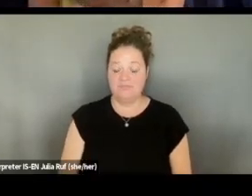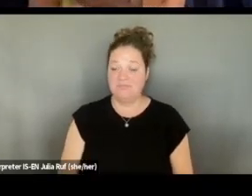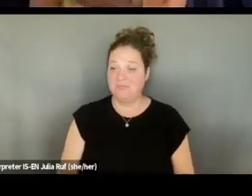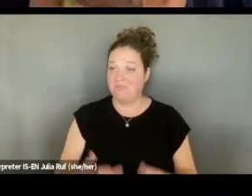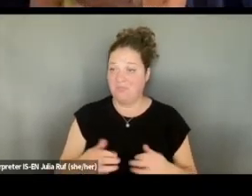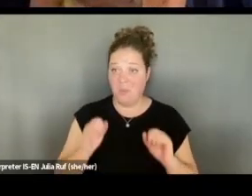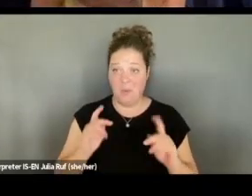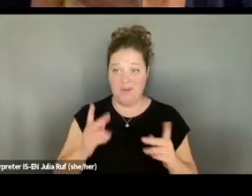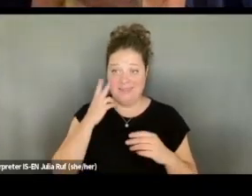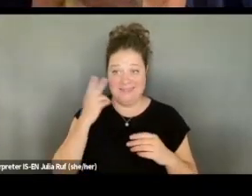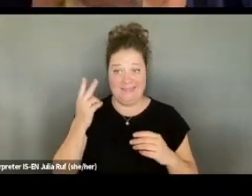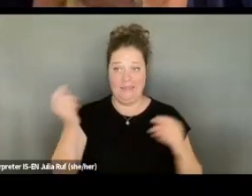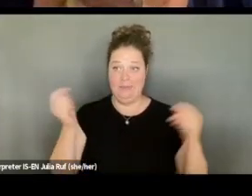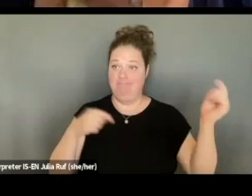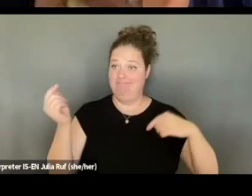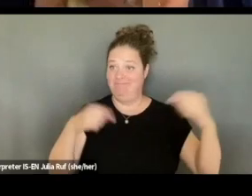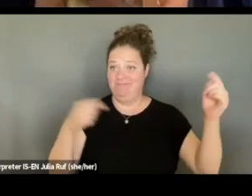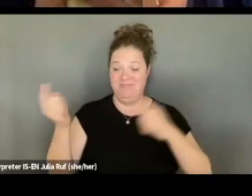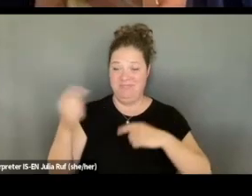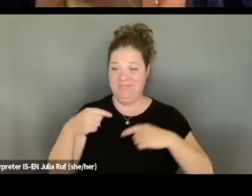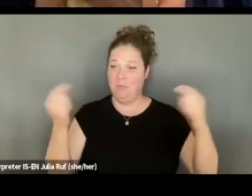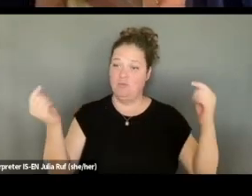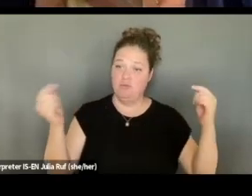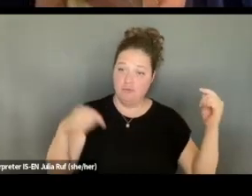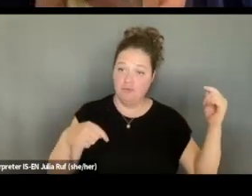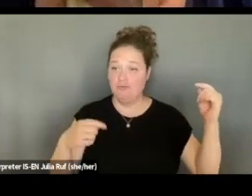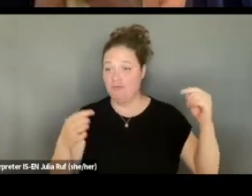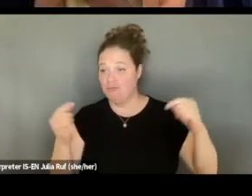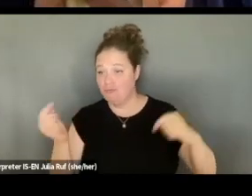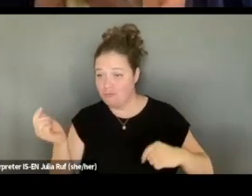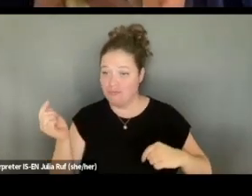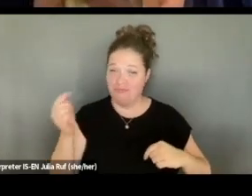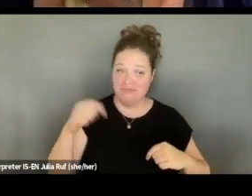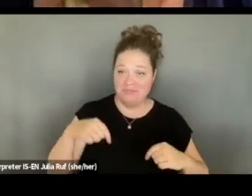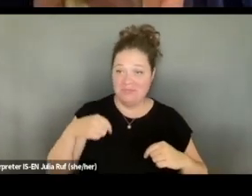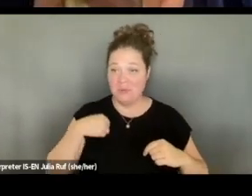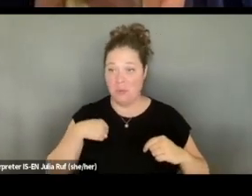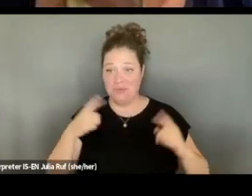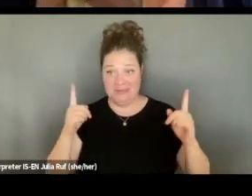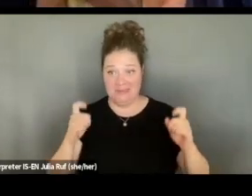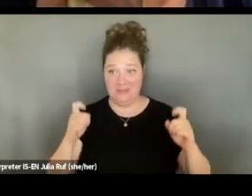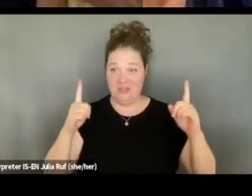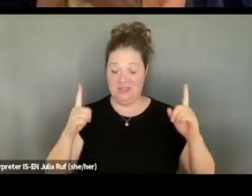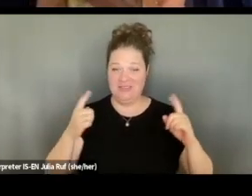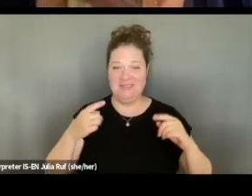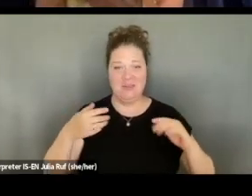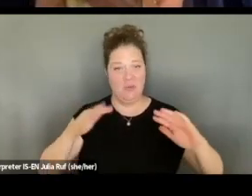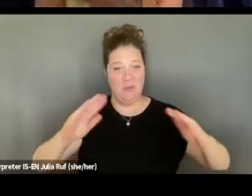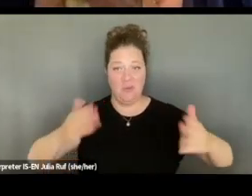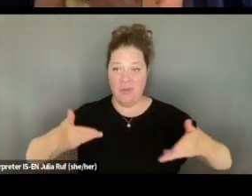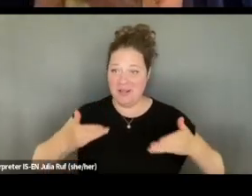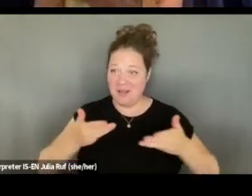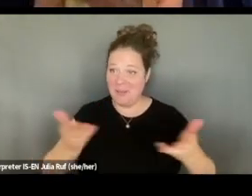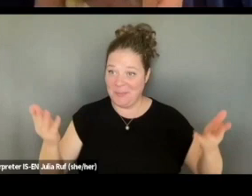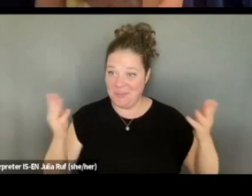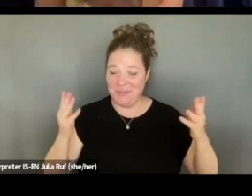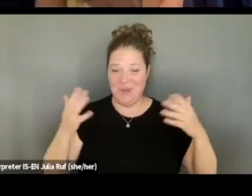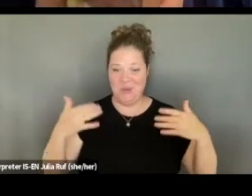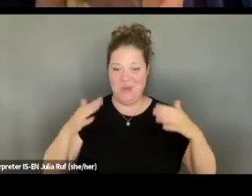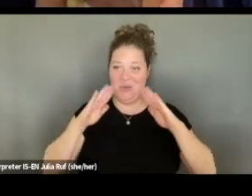Okay, so, now it seems to be slowing down with new people joining, so, welcome, everyone. I'm really happy to see that we have so many participants